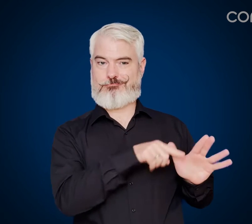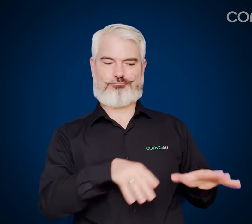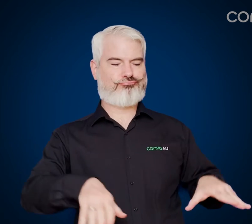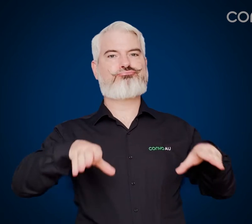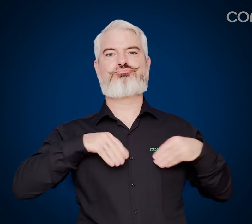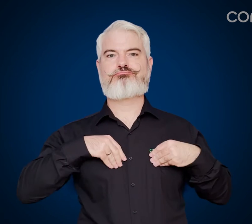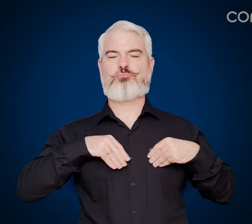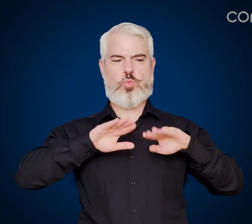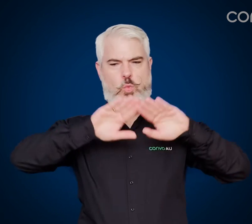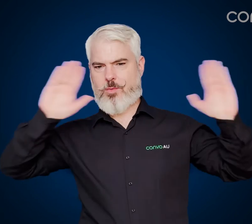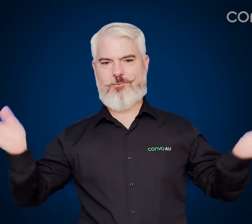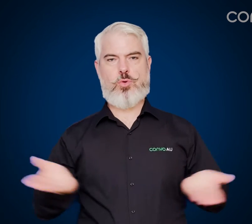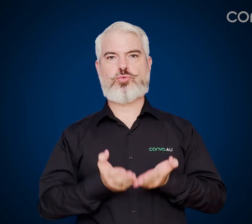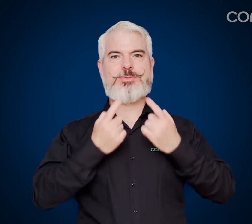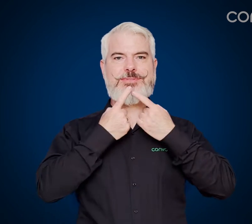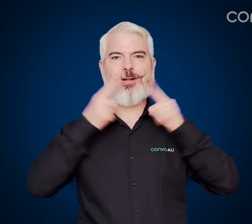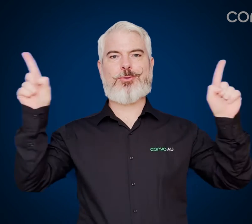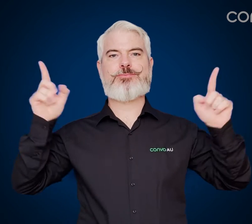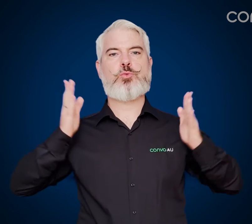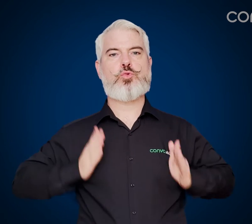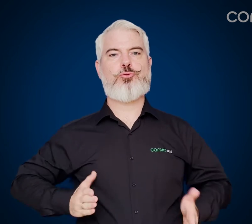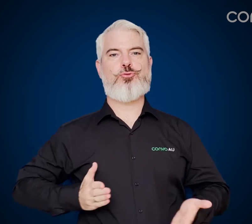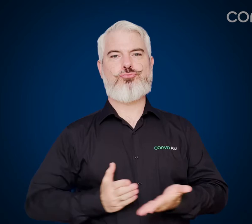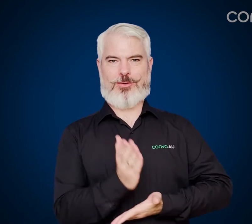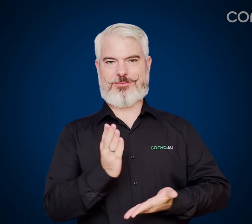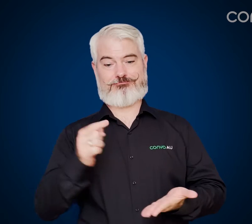adopted the Universal Declaration of Human Rights